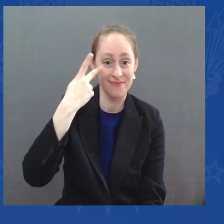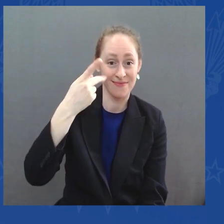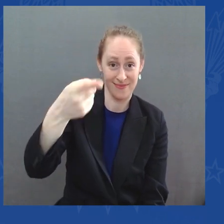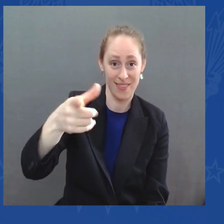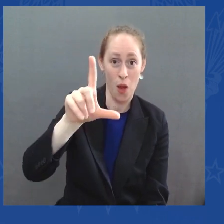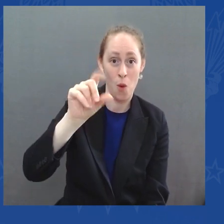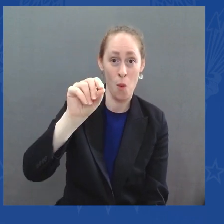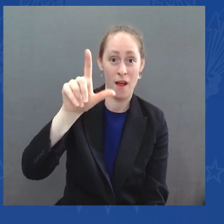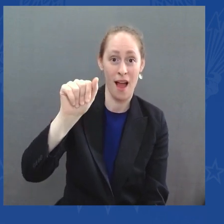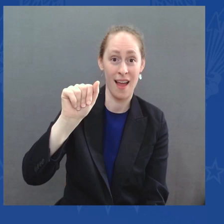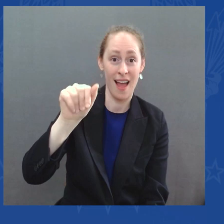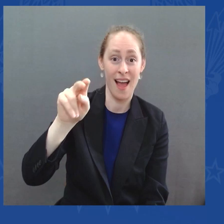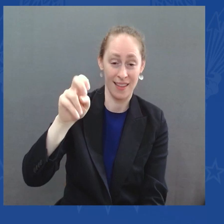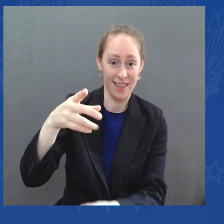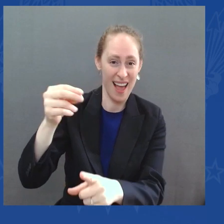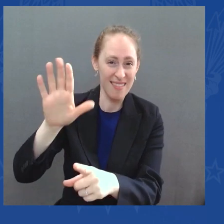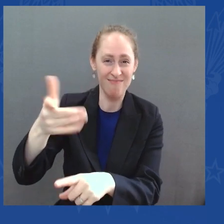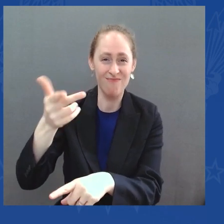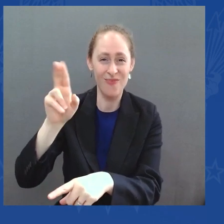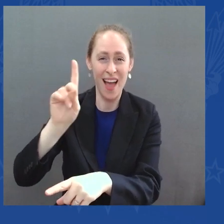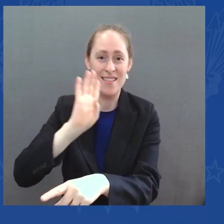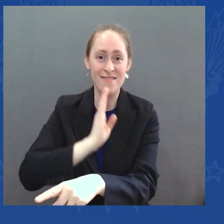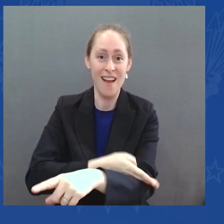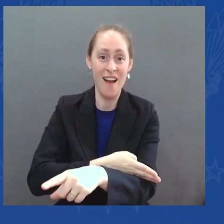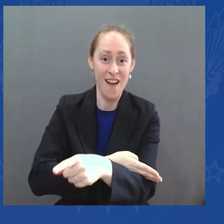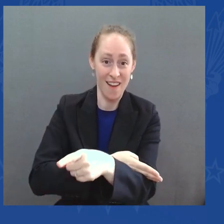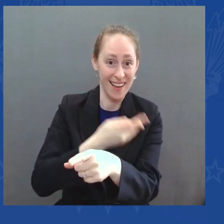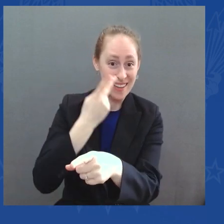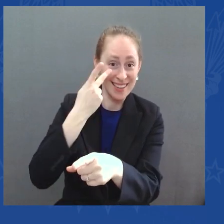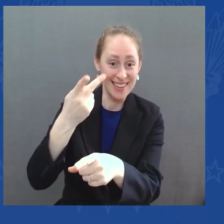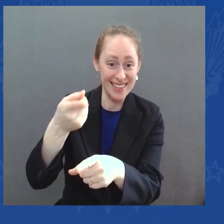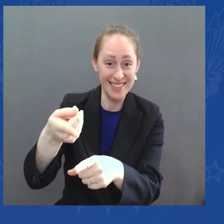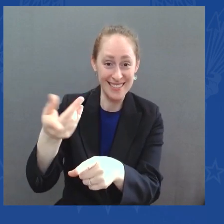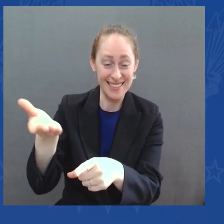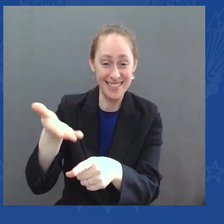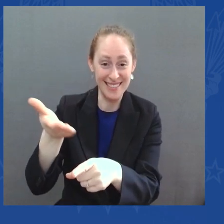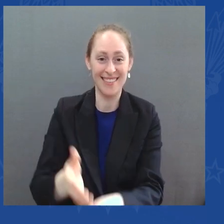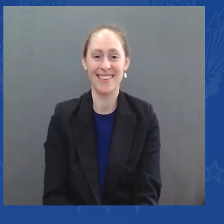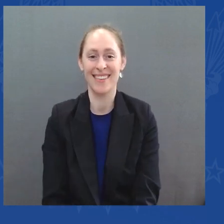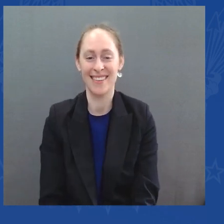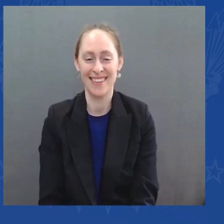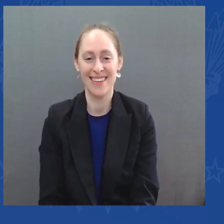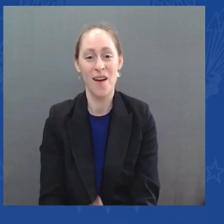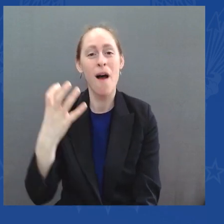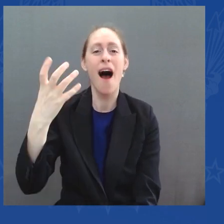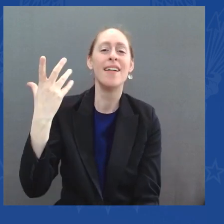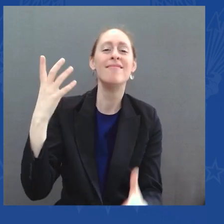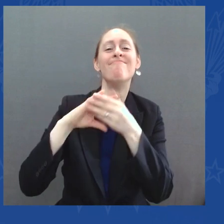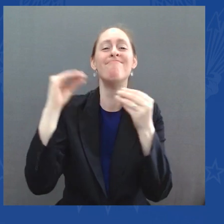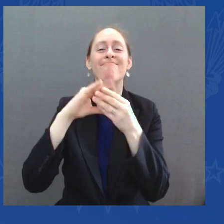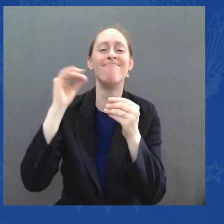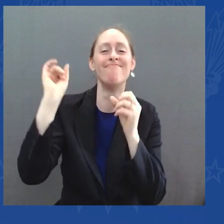Go Army, beat navy. She comes from a navy family. Jada, next to her, is ready to say she's six.